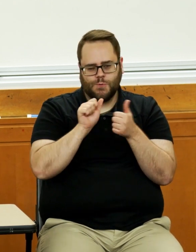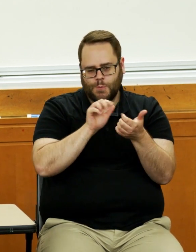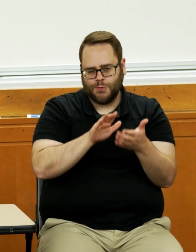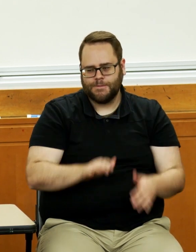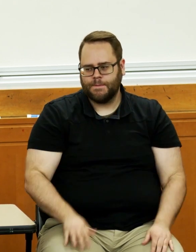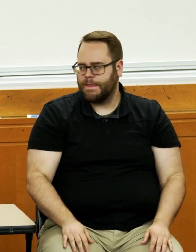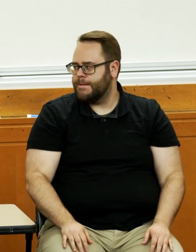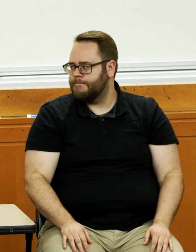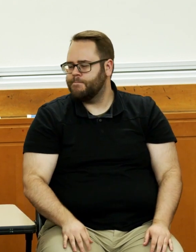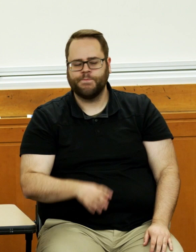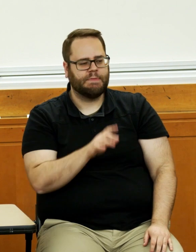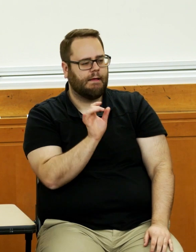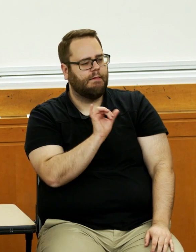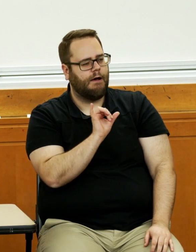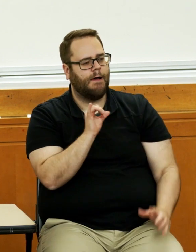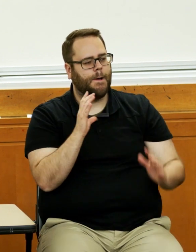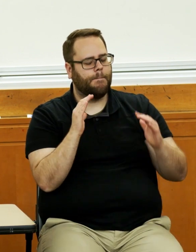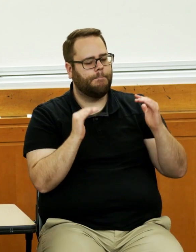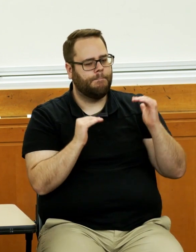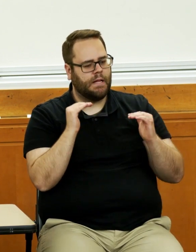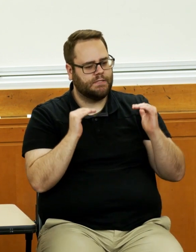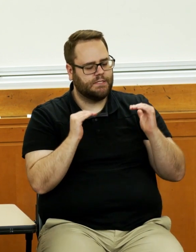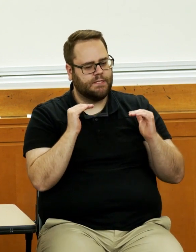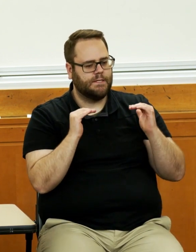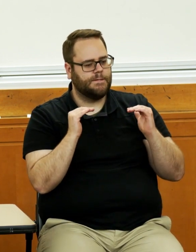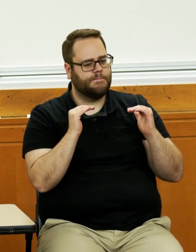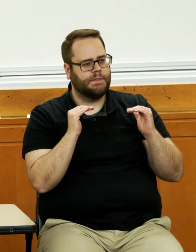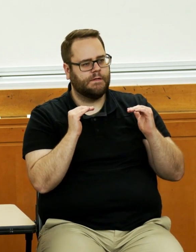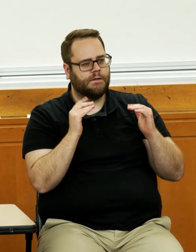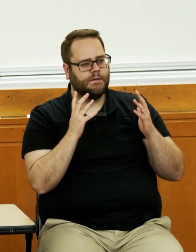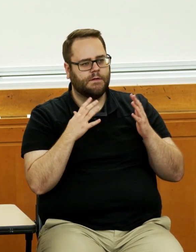Sort of like balancing… Burden of voice?